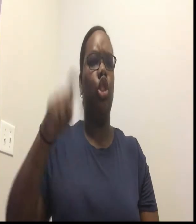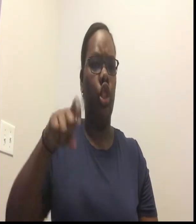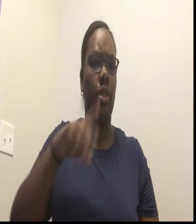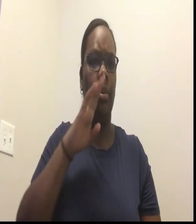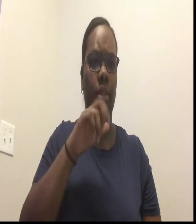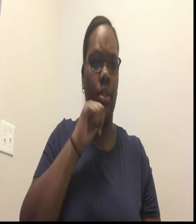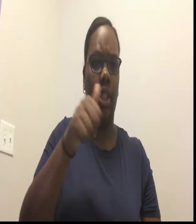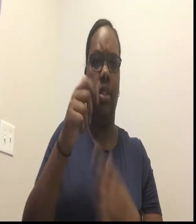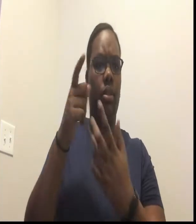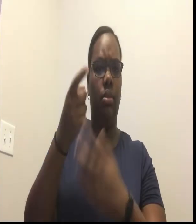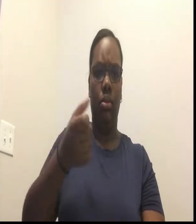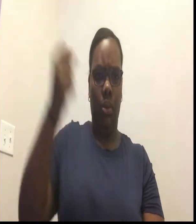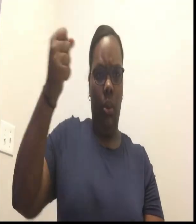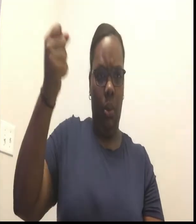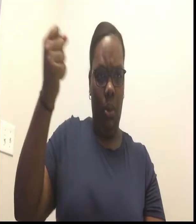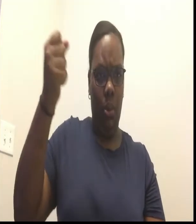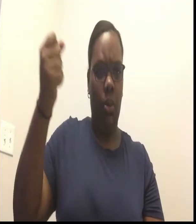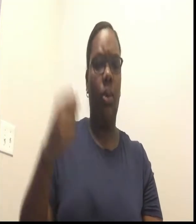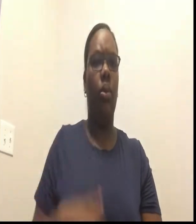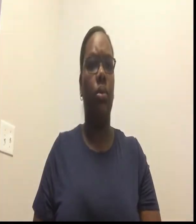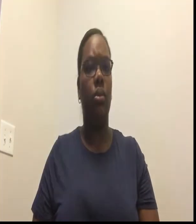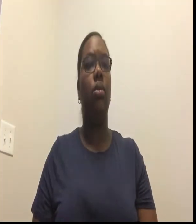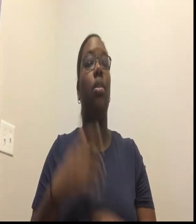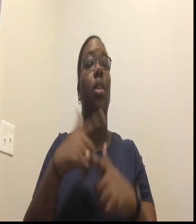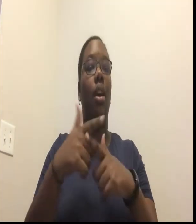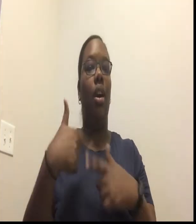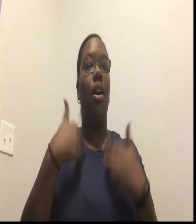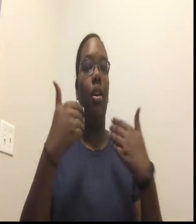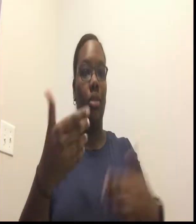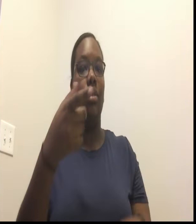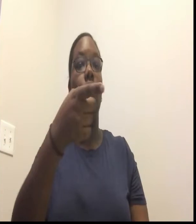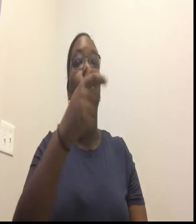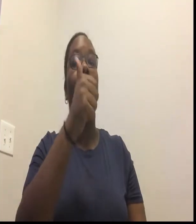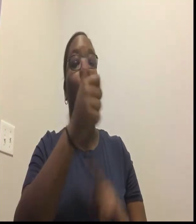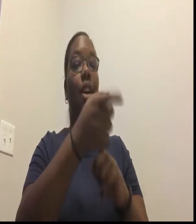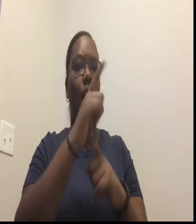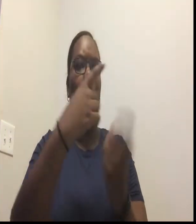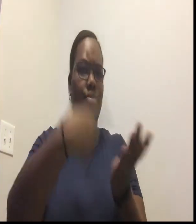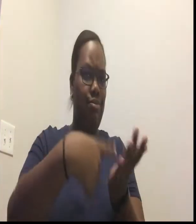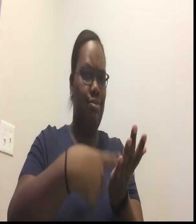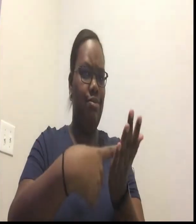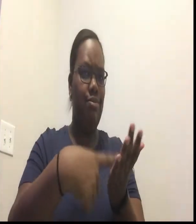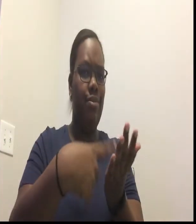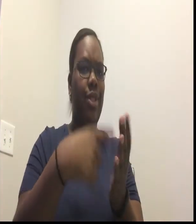tabled, then you have 10 minutes to discuss why it should be tabled, and then